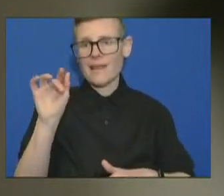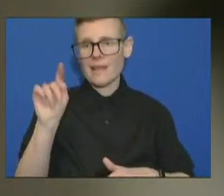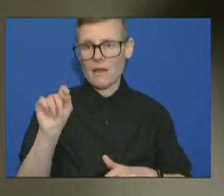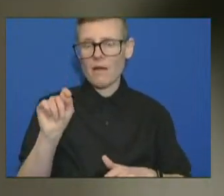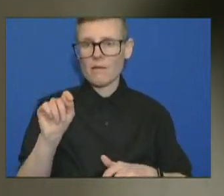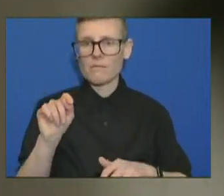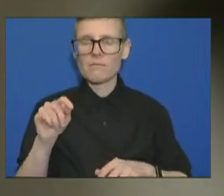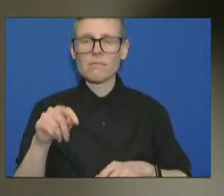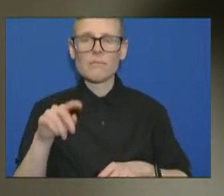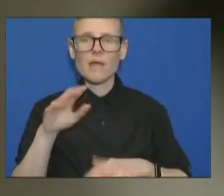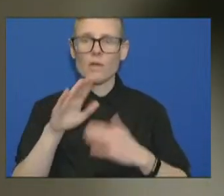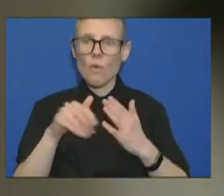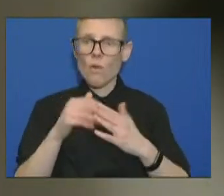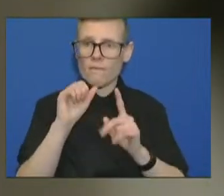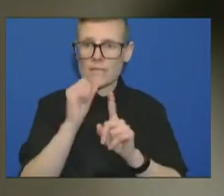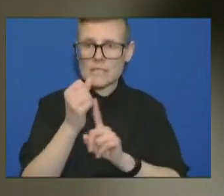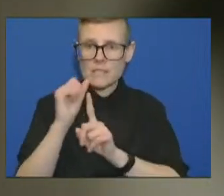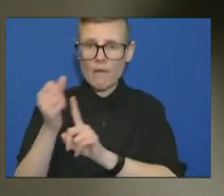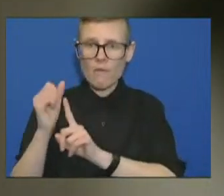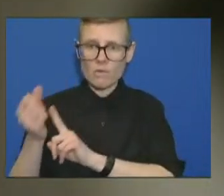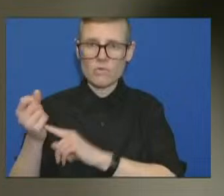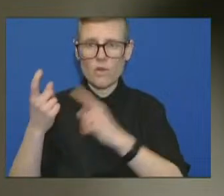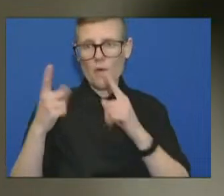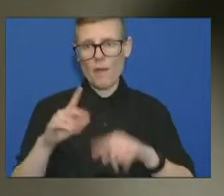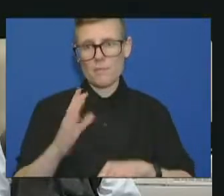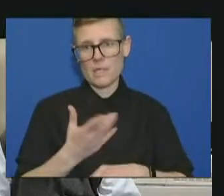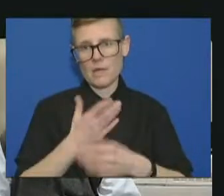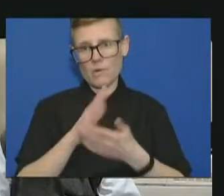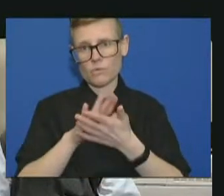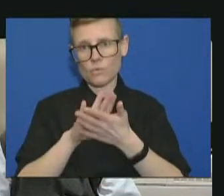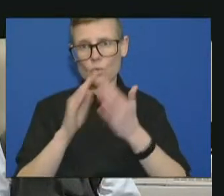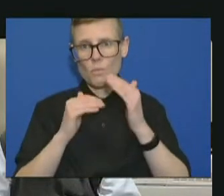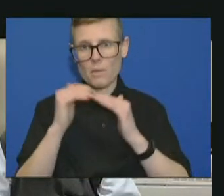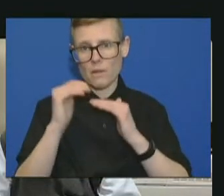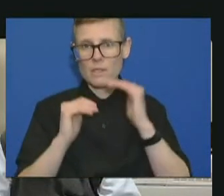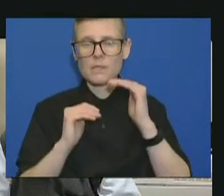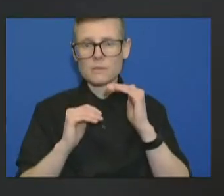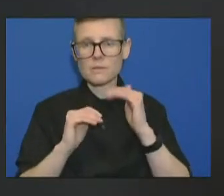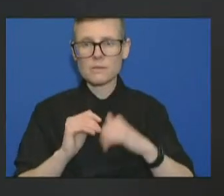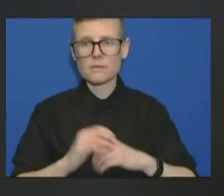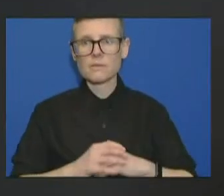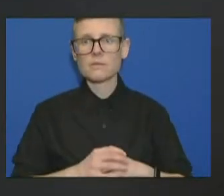we can dive deeper into the data